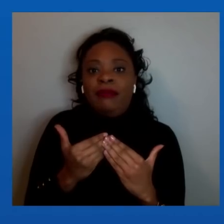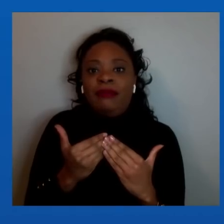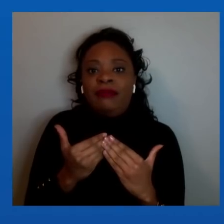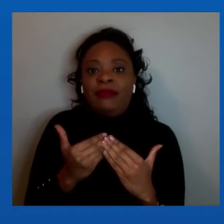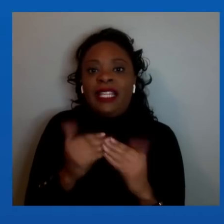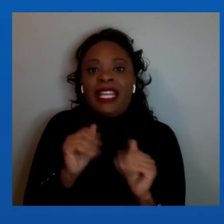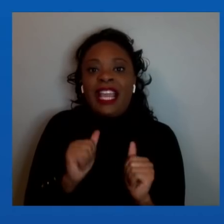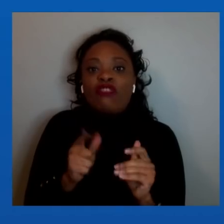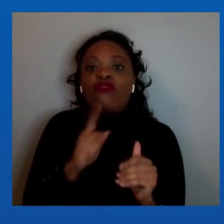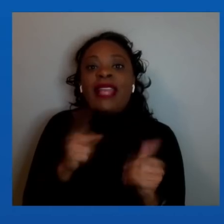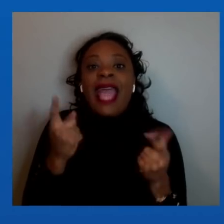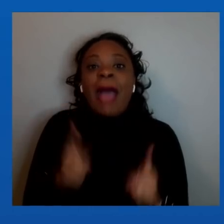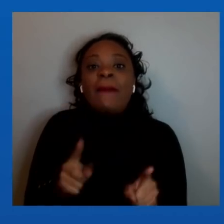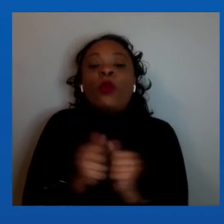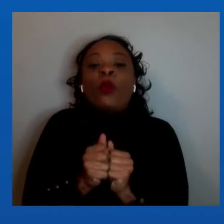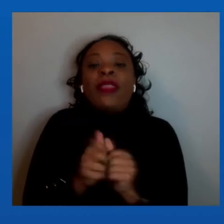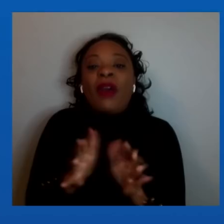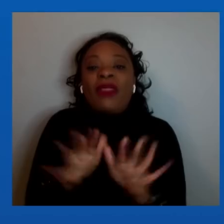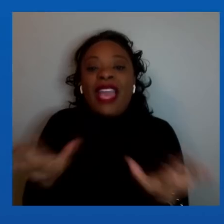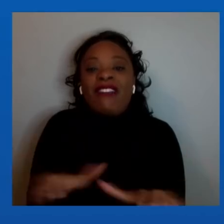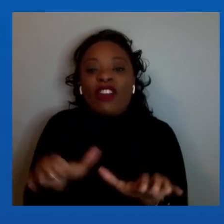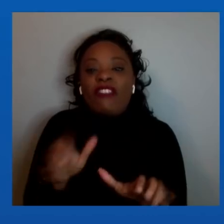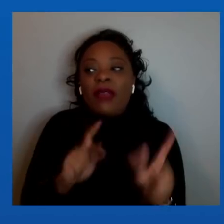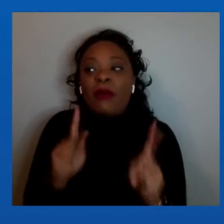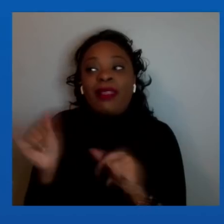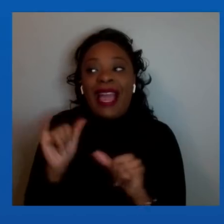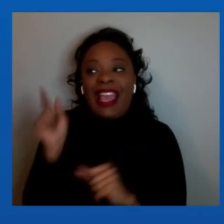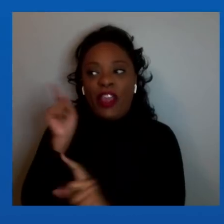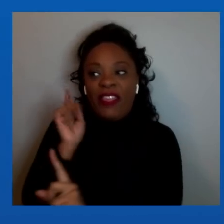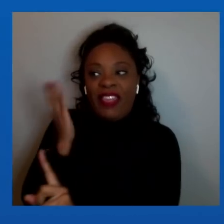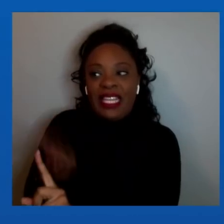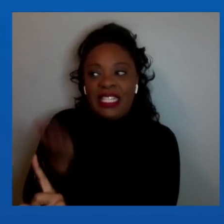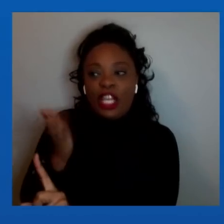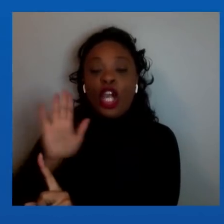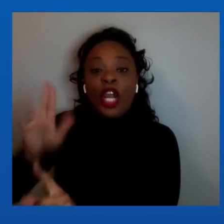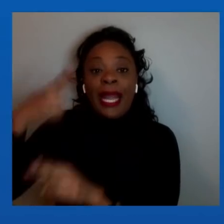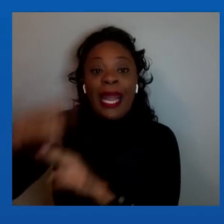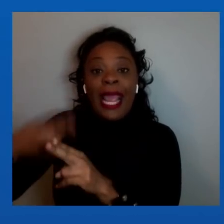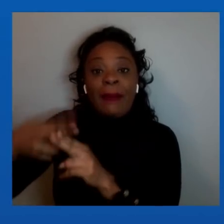without the efforts of people like this. Her name is Sharon Holt Quinn.